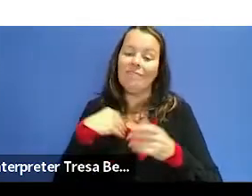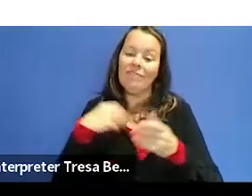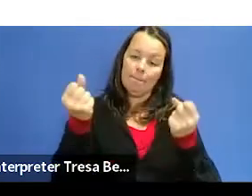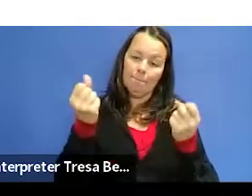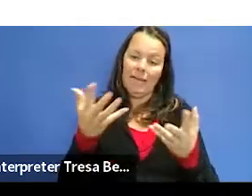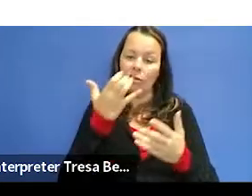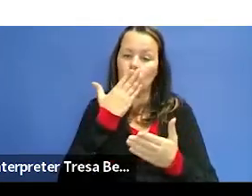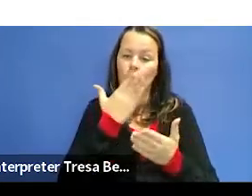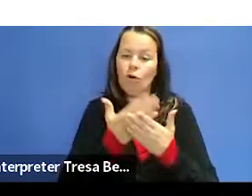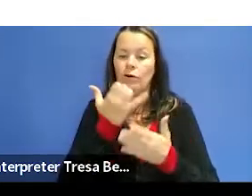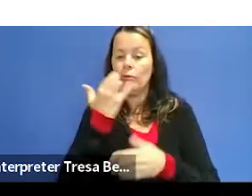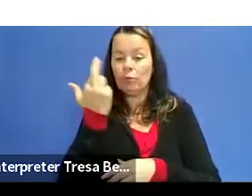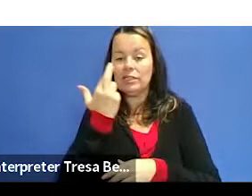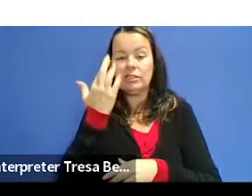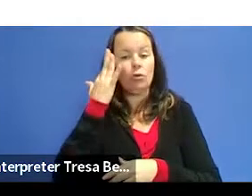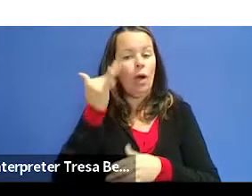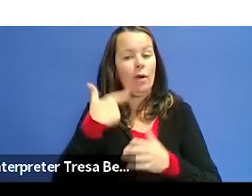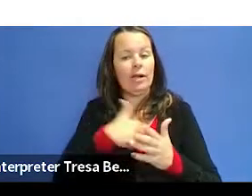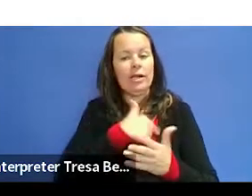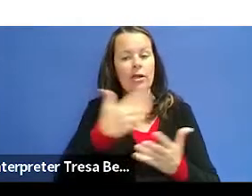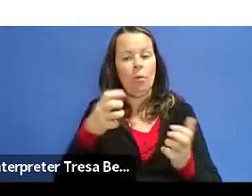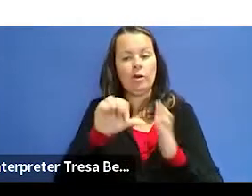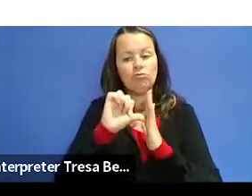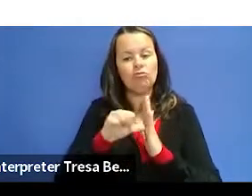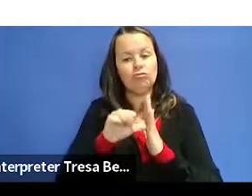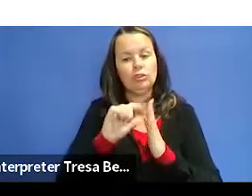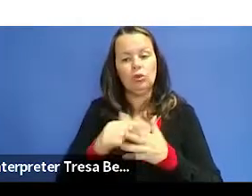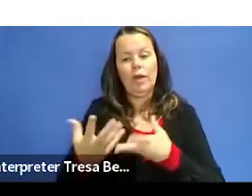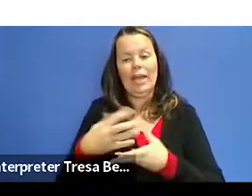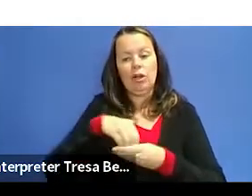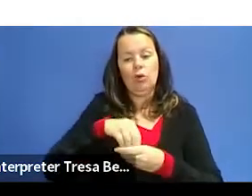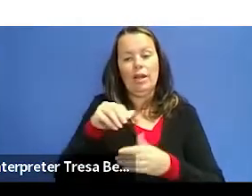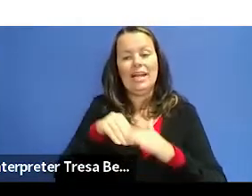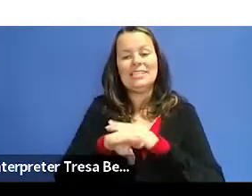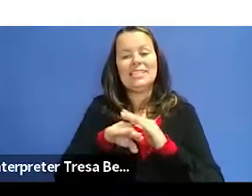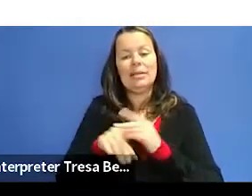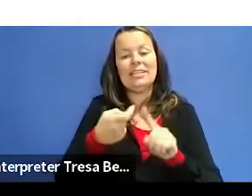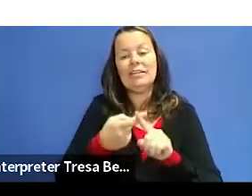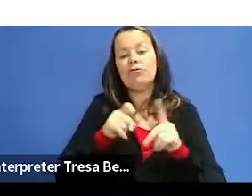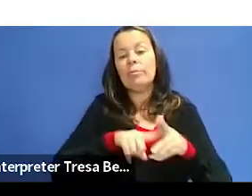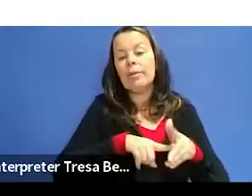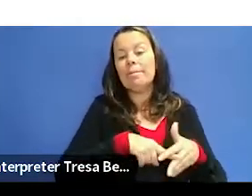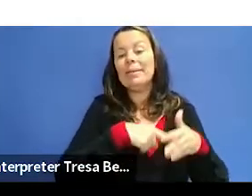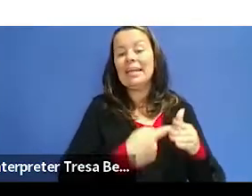to continue stressing to include accessibility from the beginning of the software development life cycle.